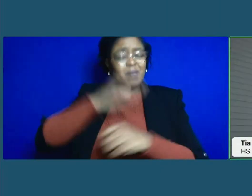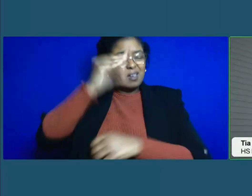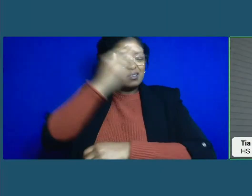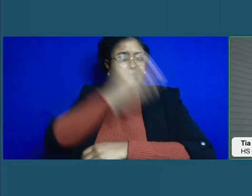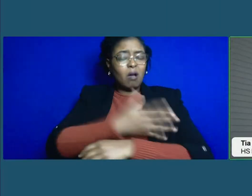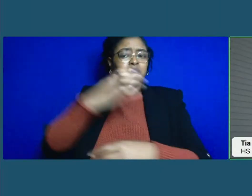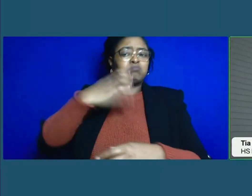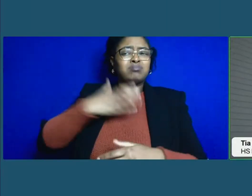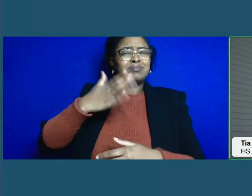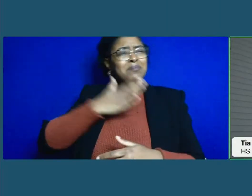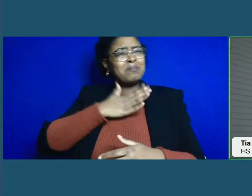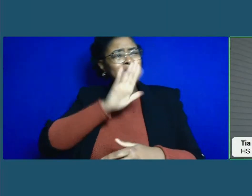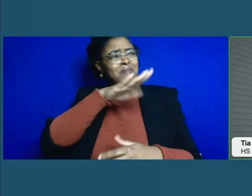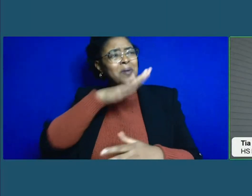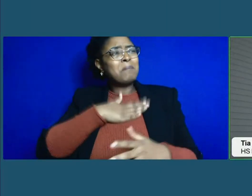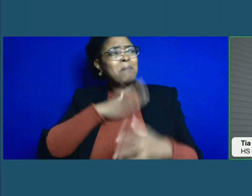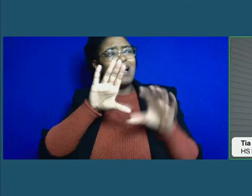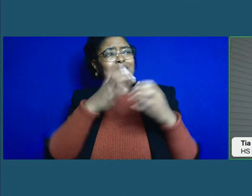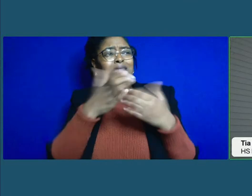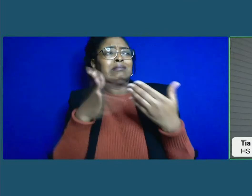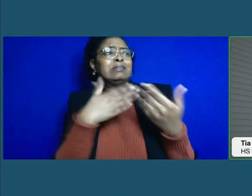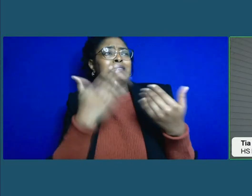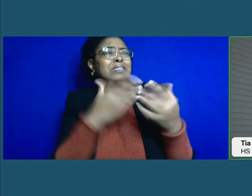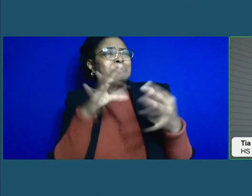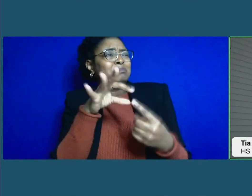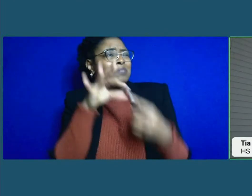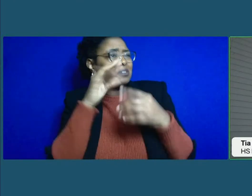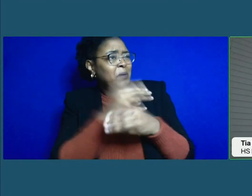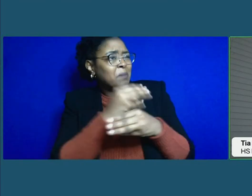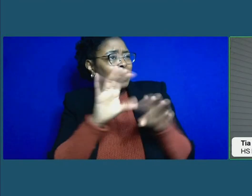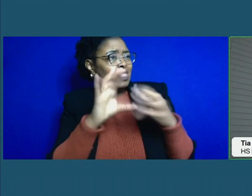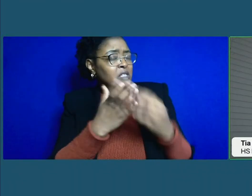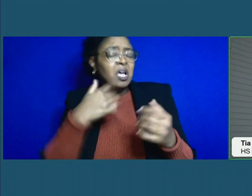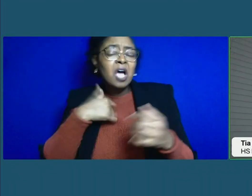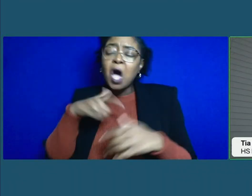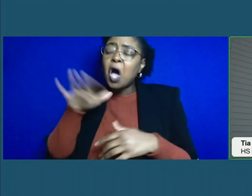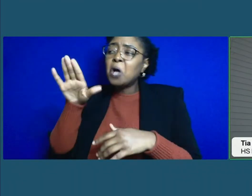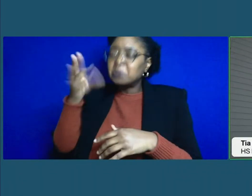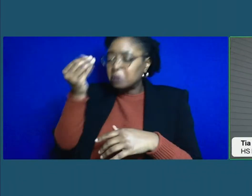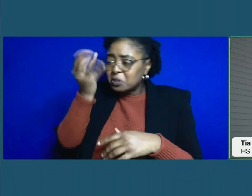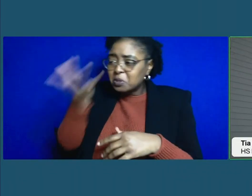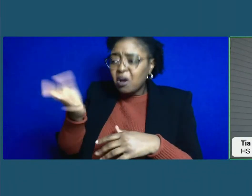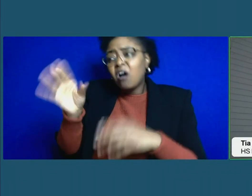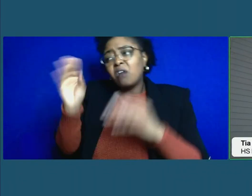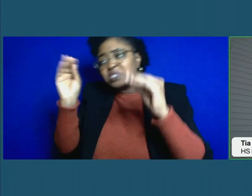of his freshman year, My son complained that his classes were